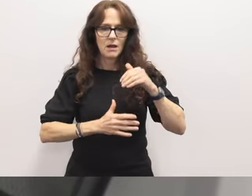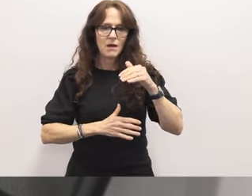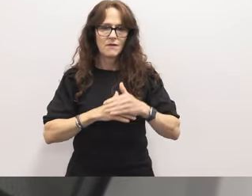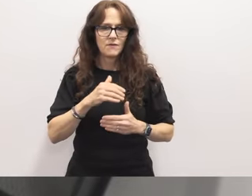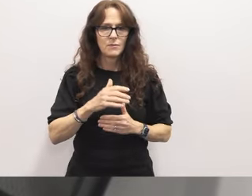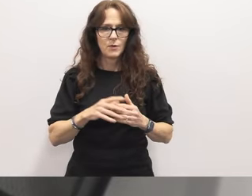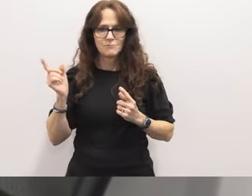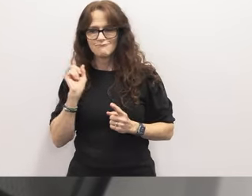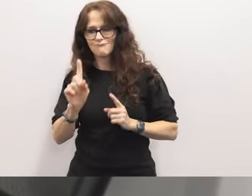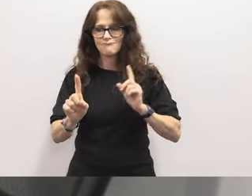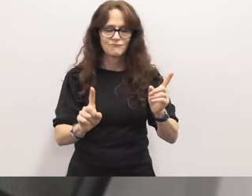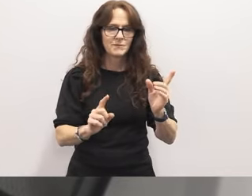coming and asking for support.